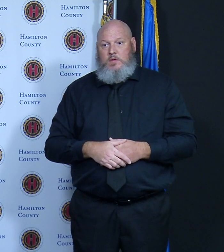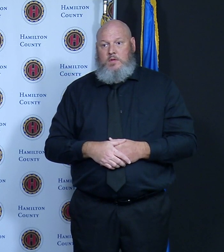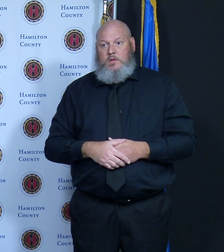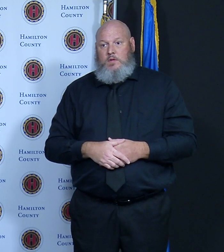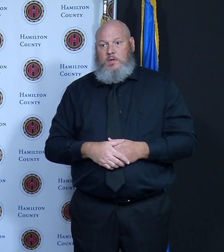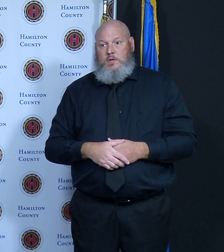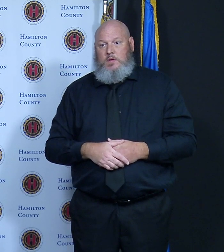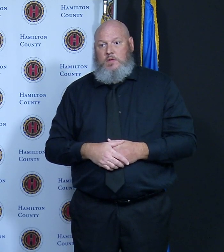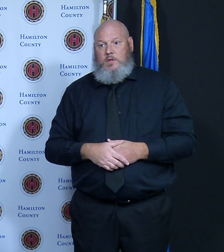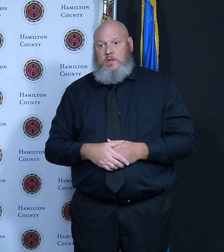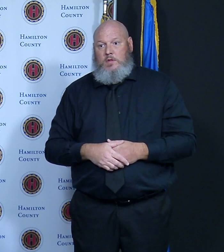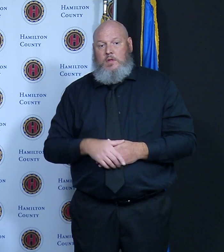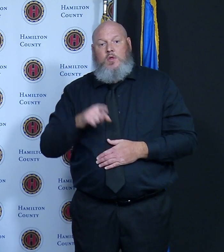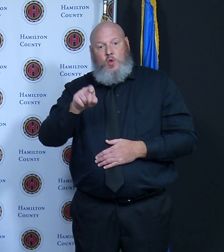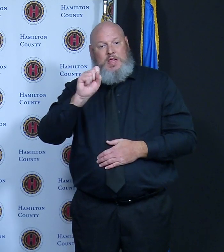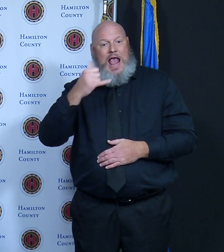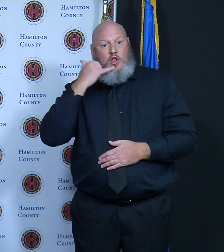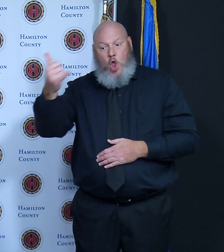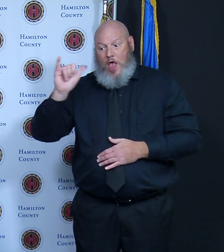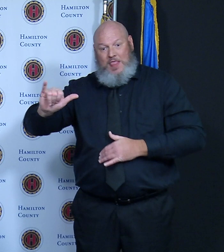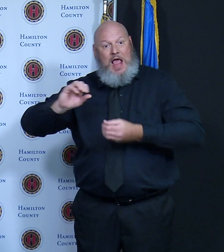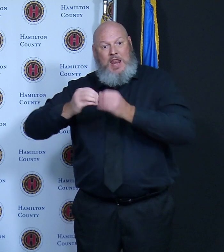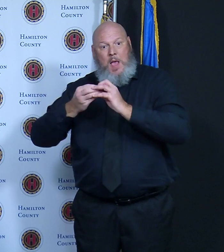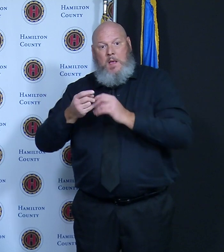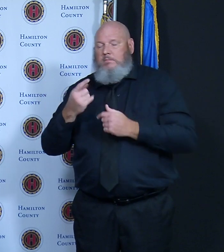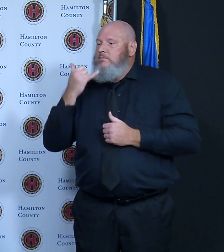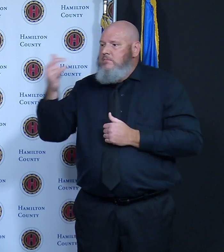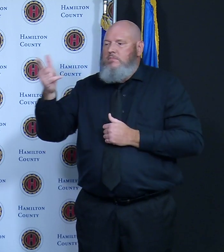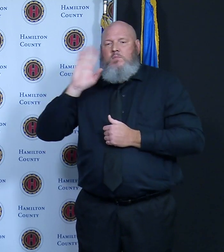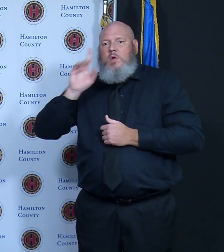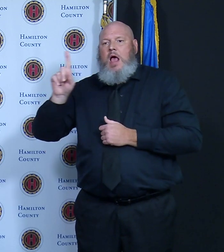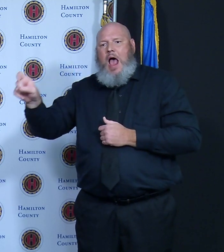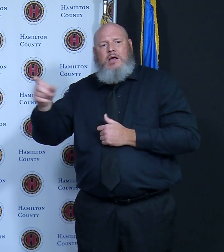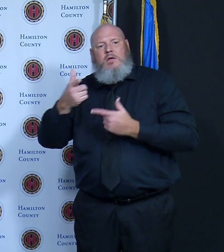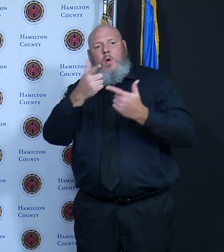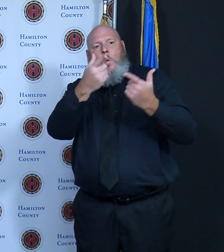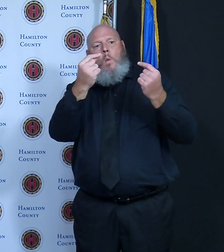numbers on current PPE levels that fluctuates from day to day and right now